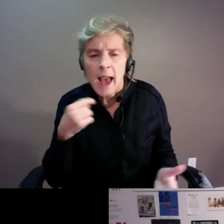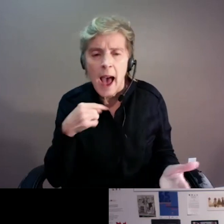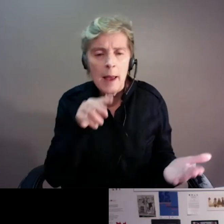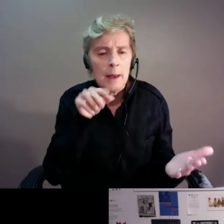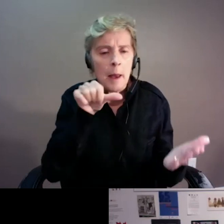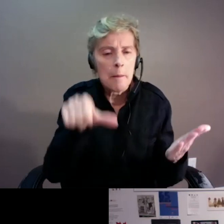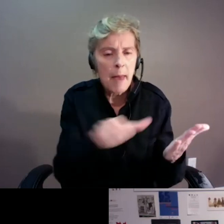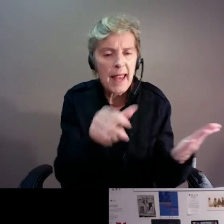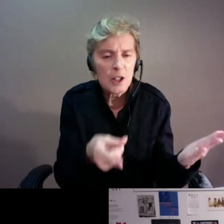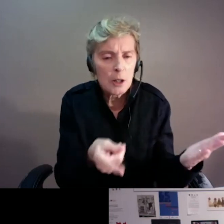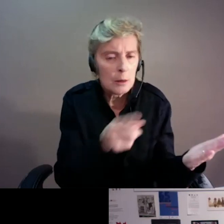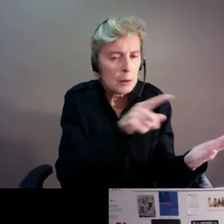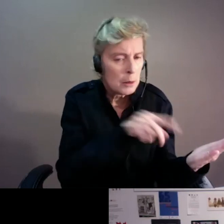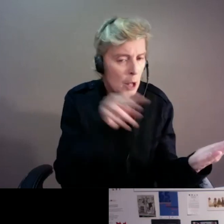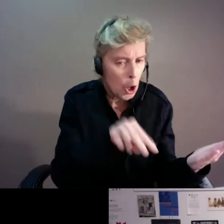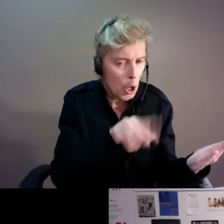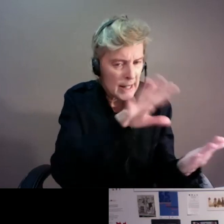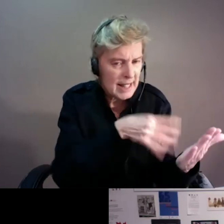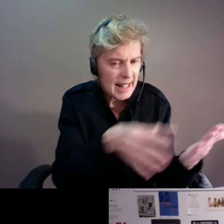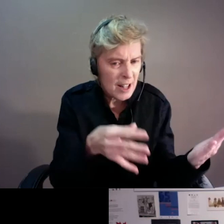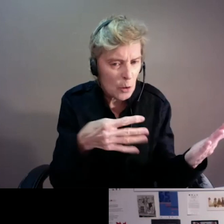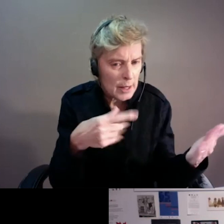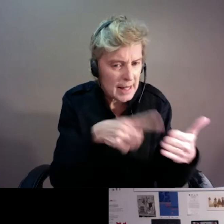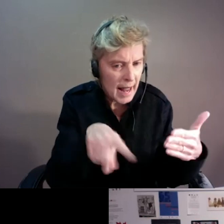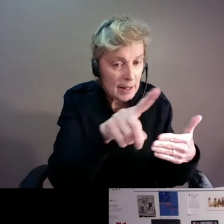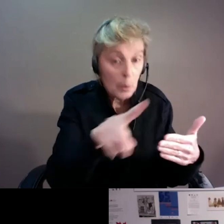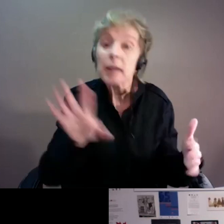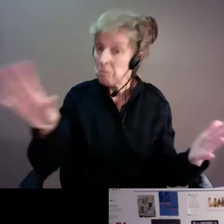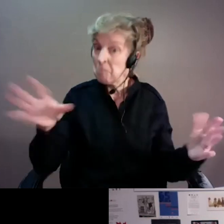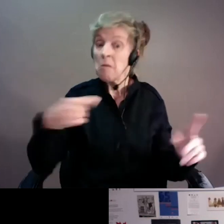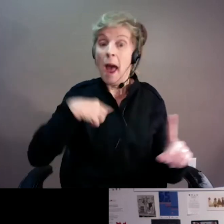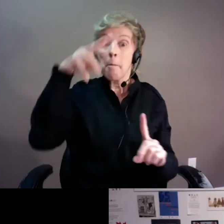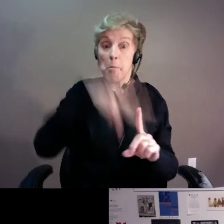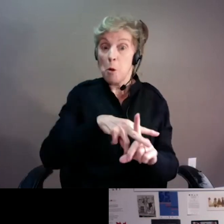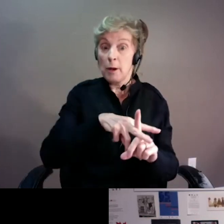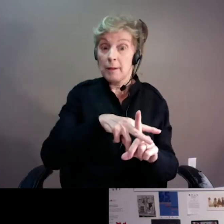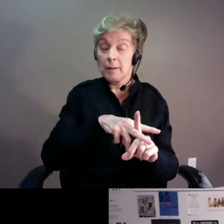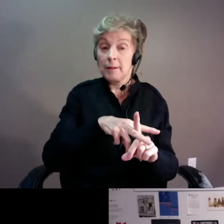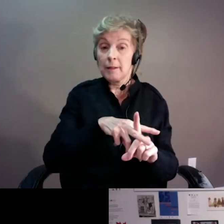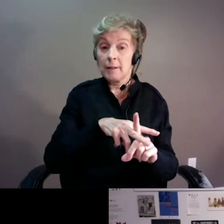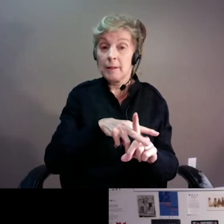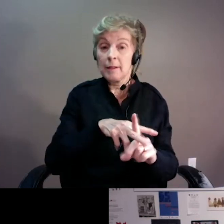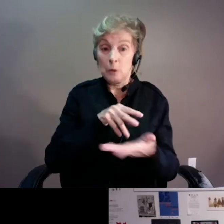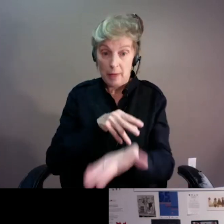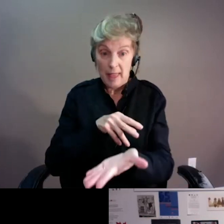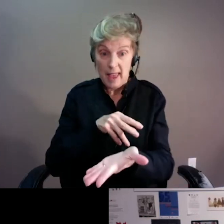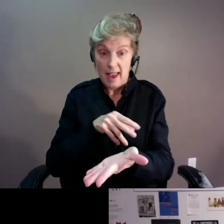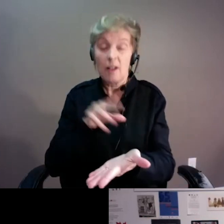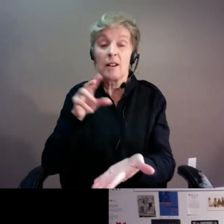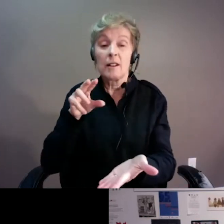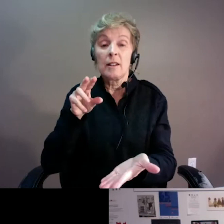see my schedule next week. I'm booked into to be there on the 30th, there for three hours,